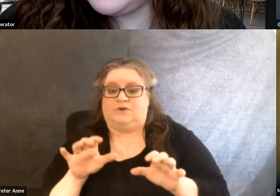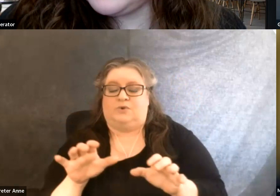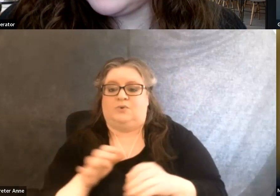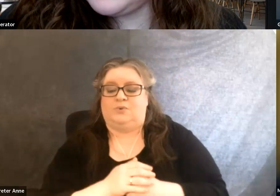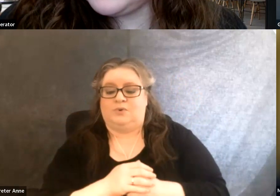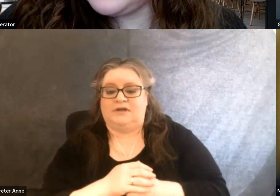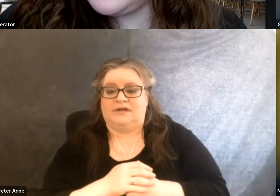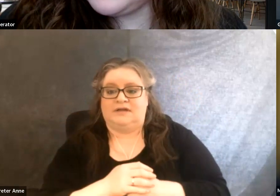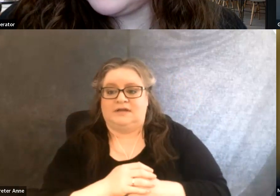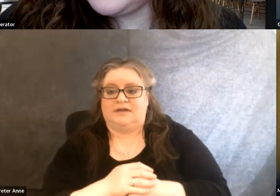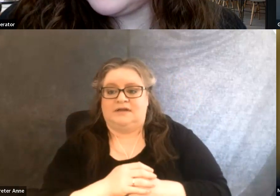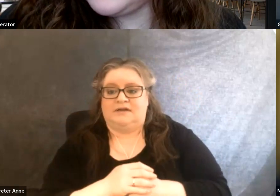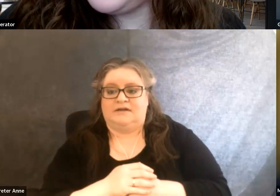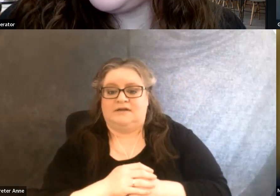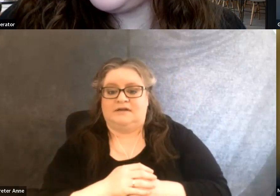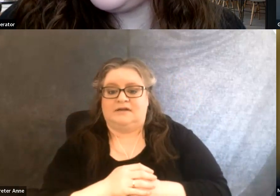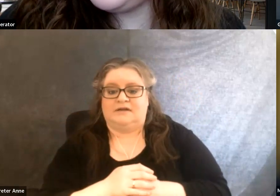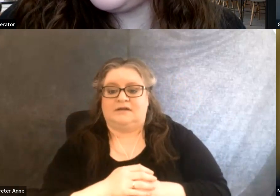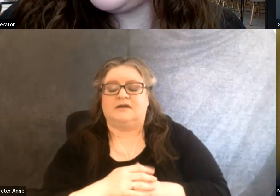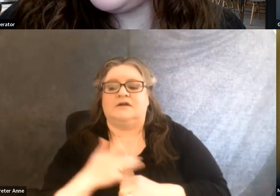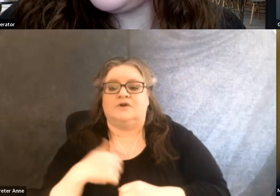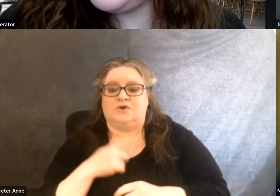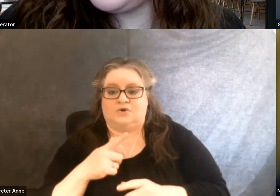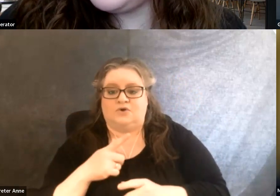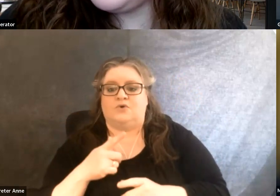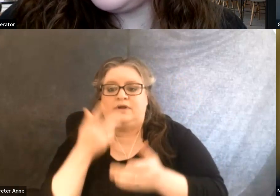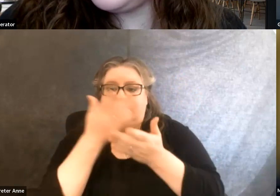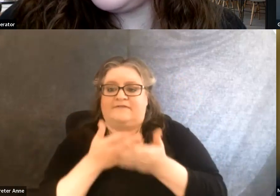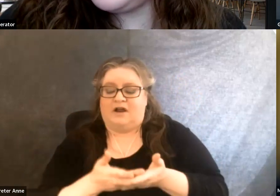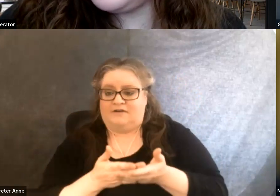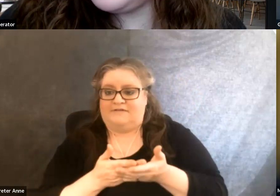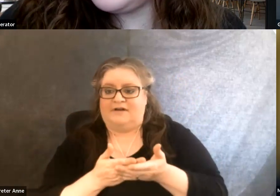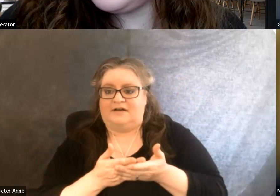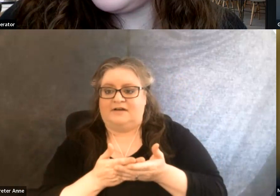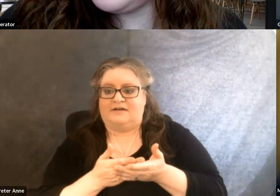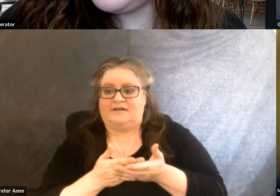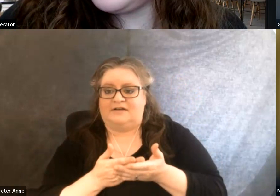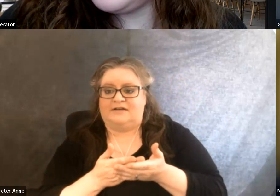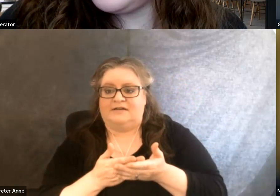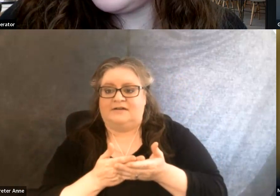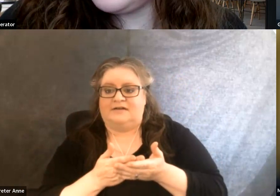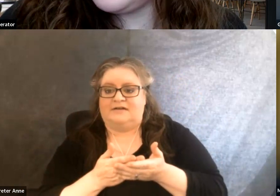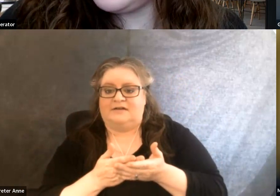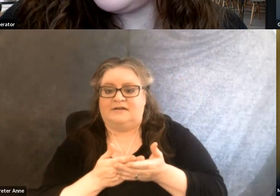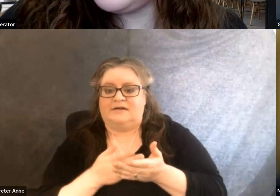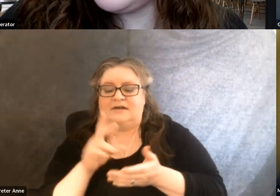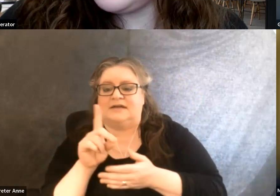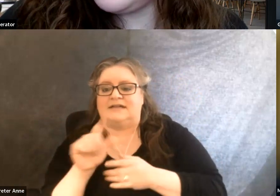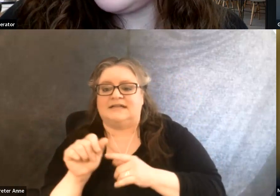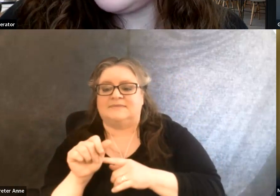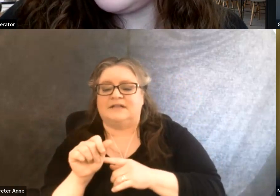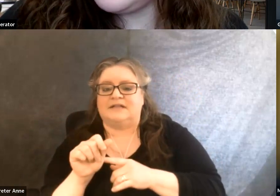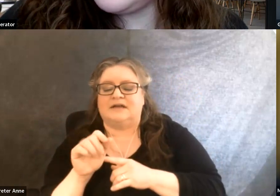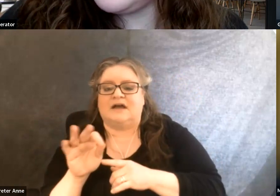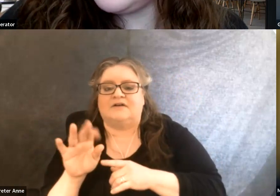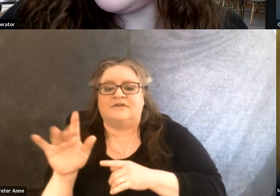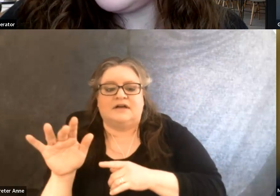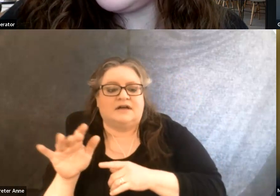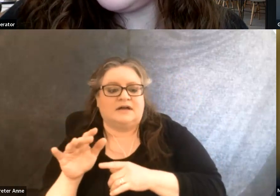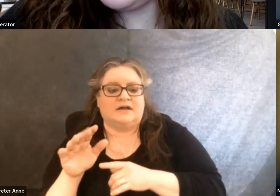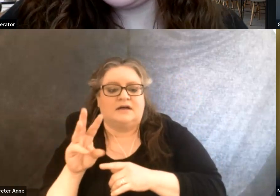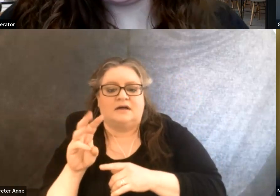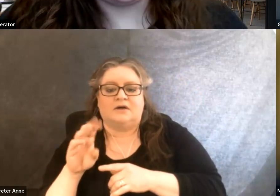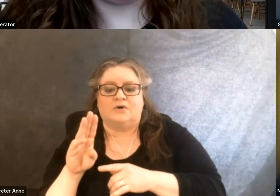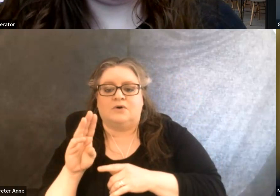we verify the accessibility of a website or an app,